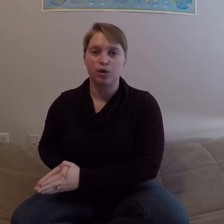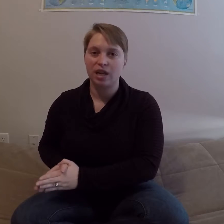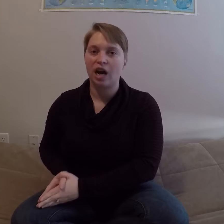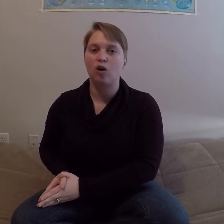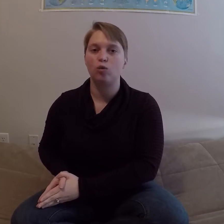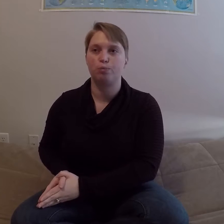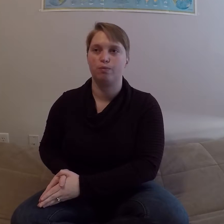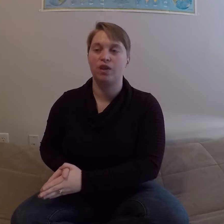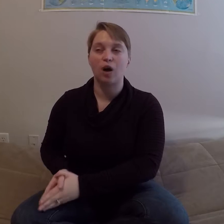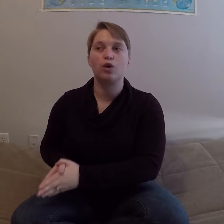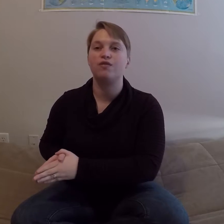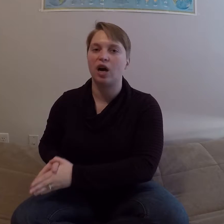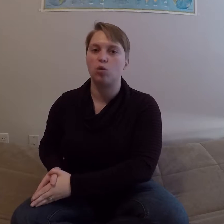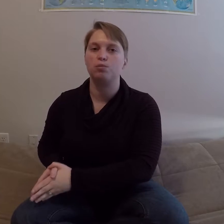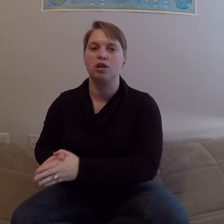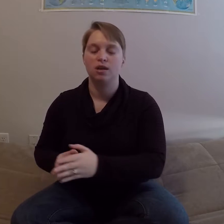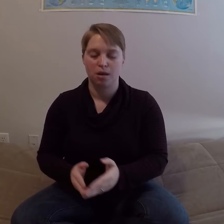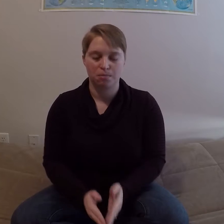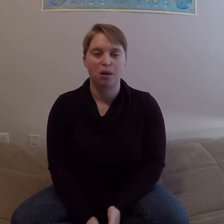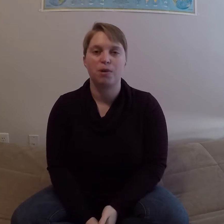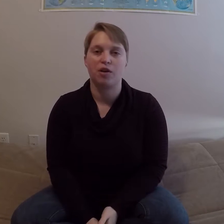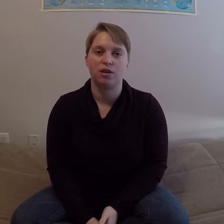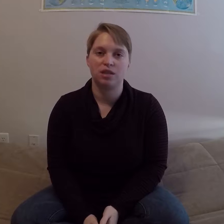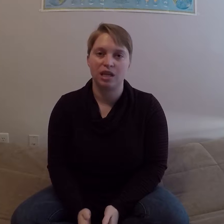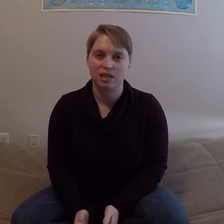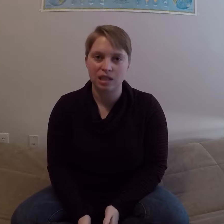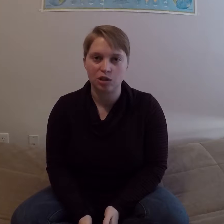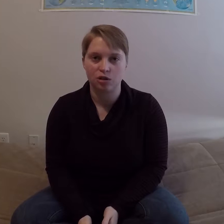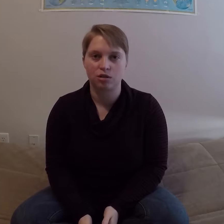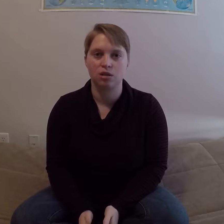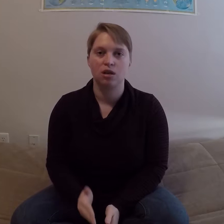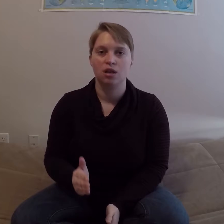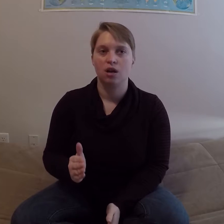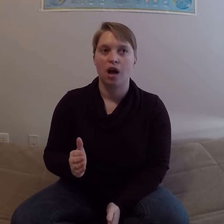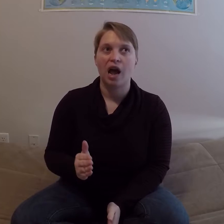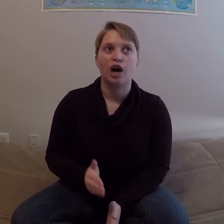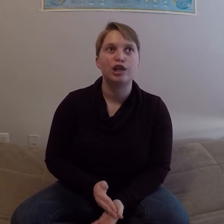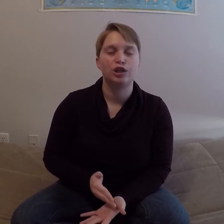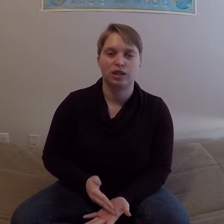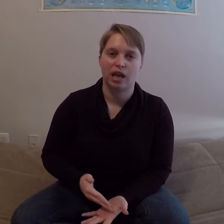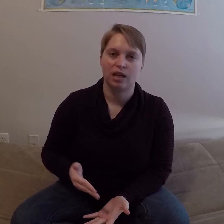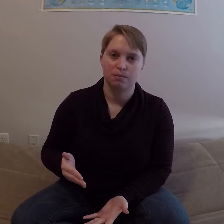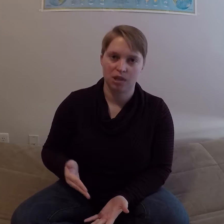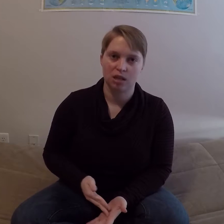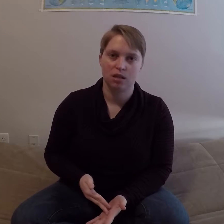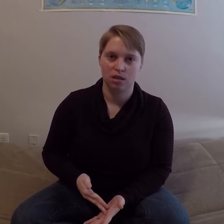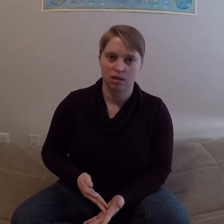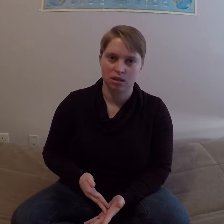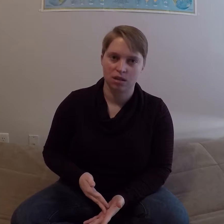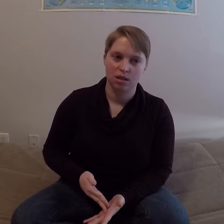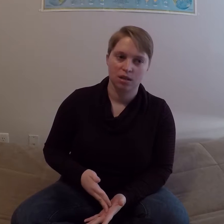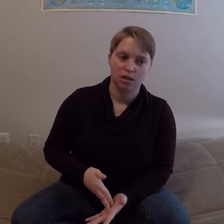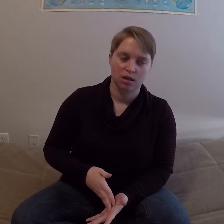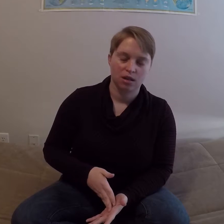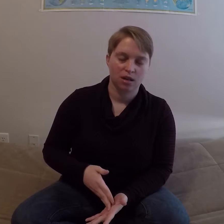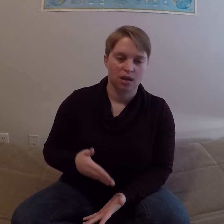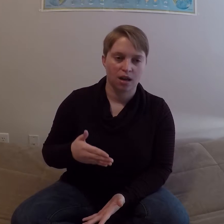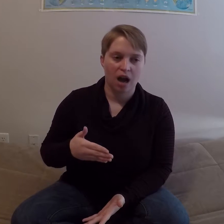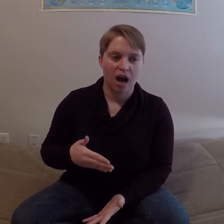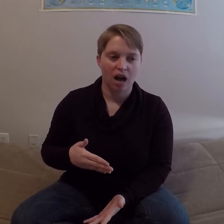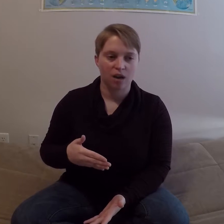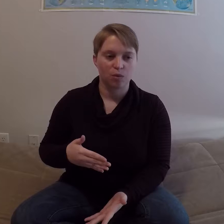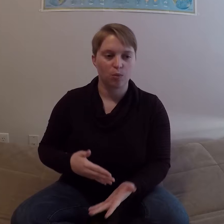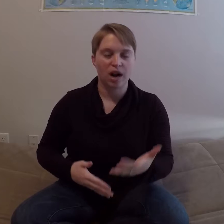would have helped my parents and teachers understand me.